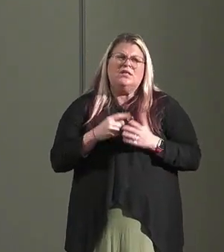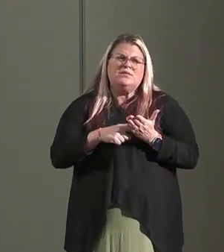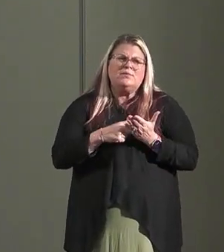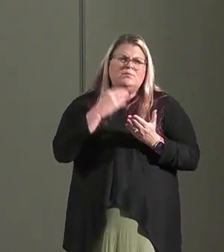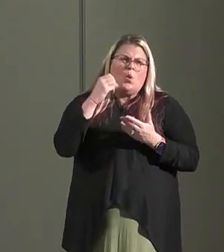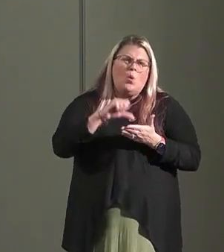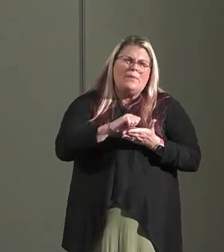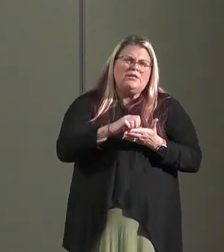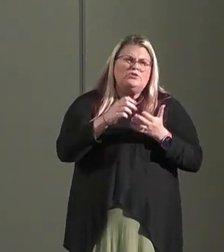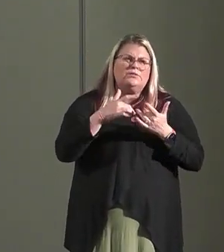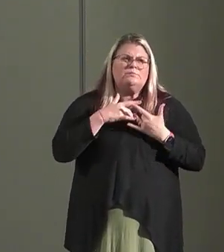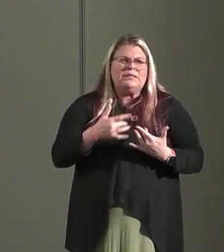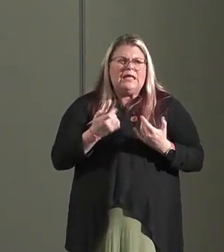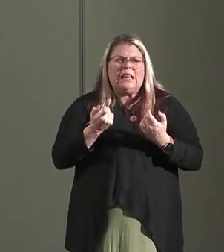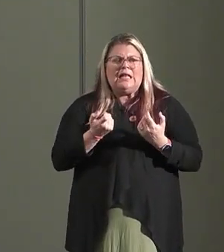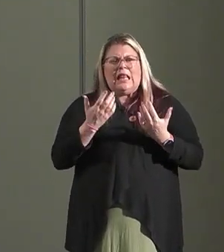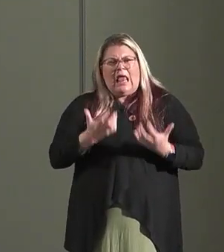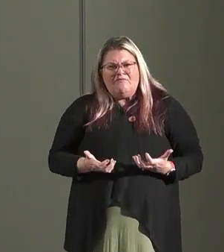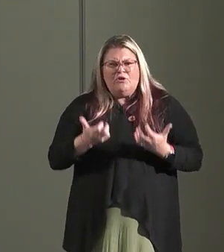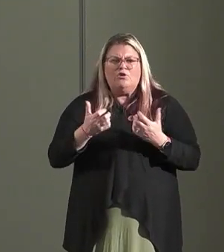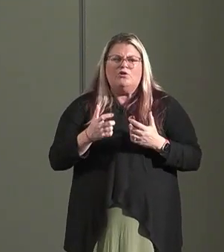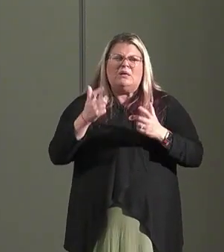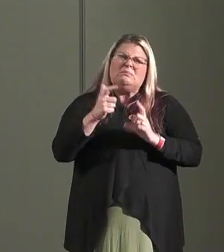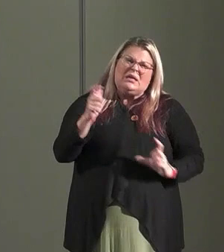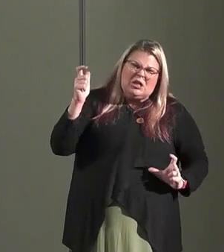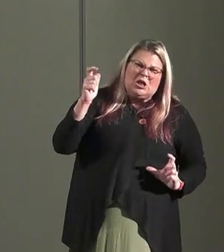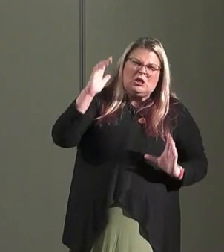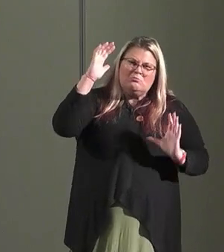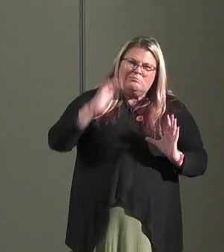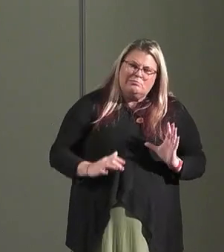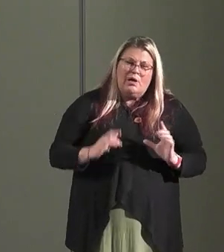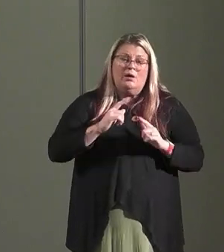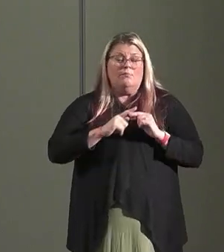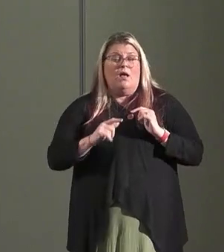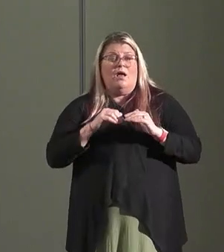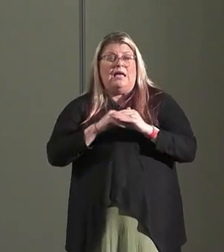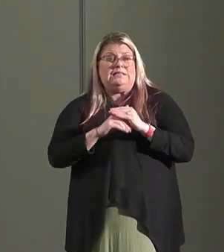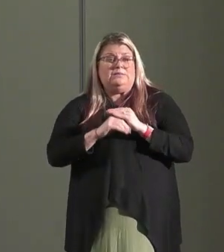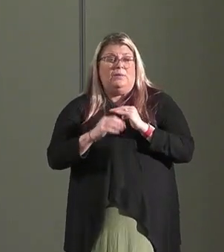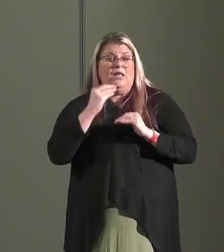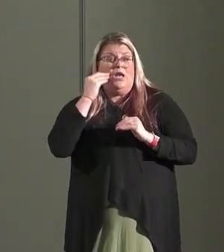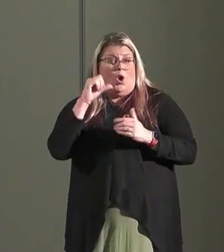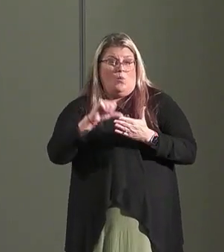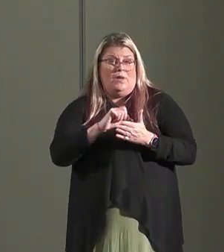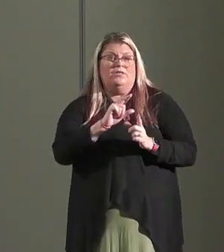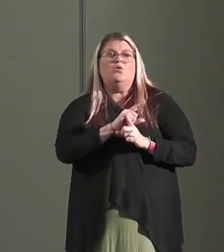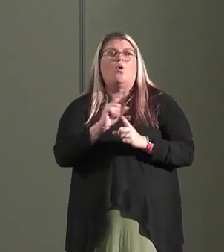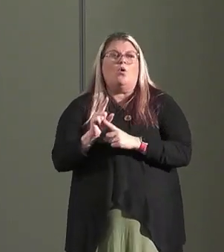and bigger. The accessibility of home page generally is a good indicator of